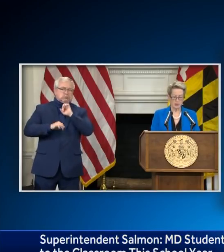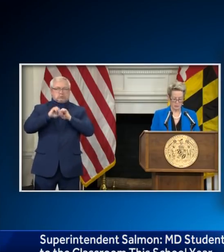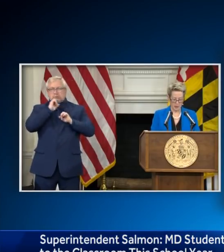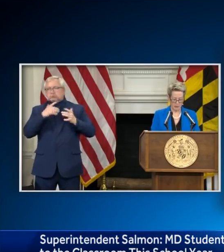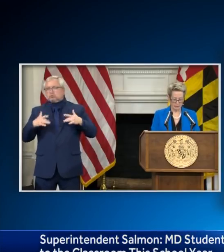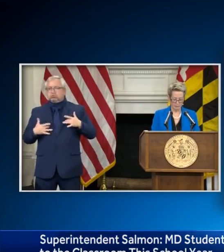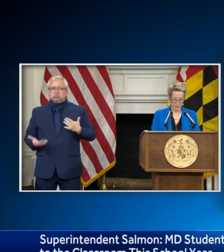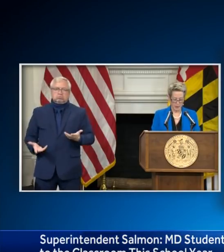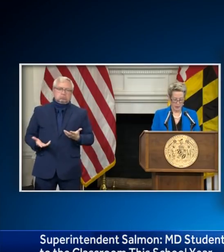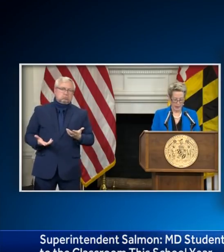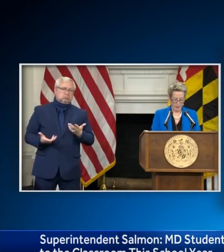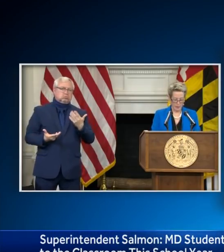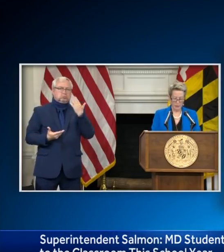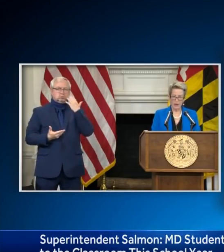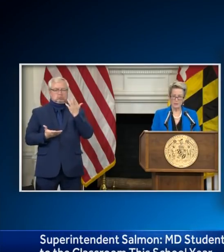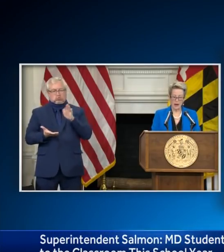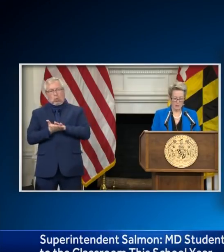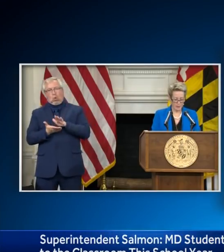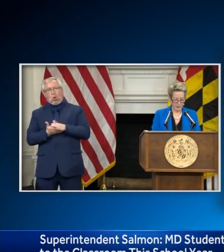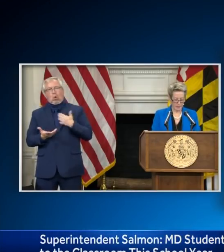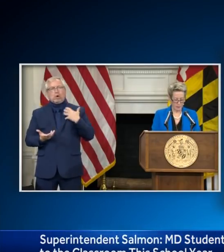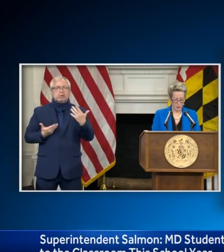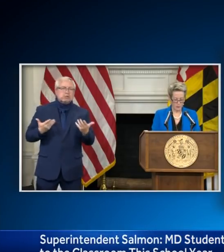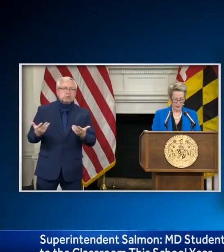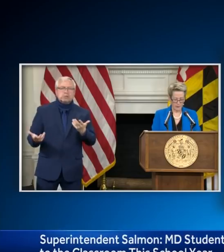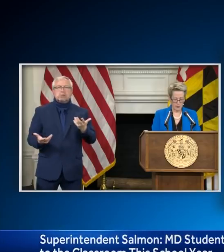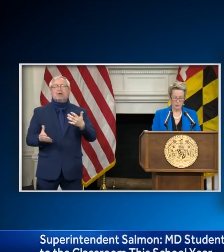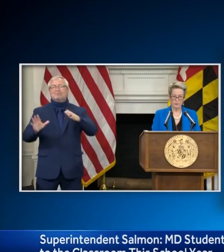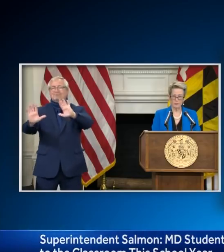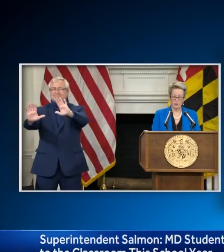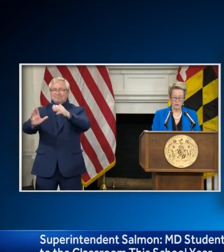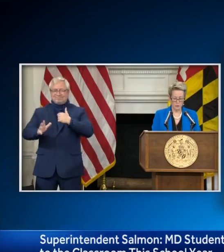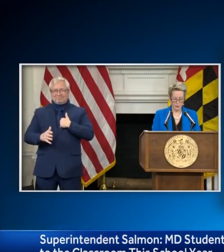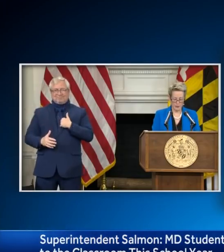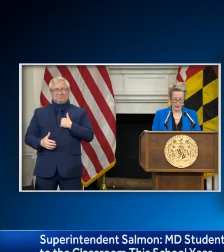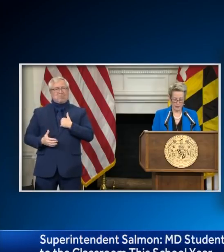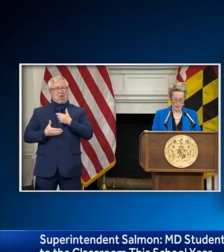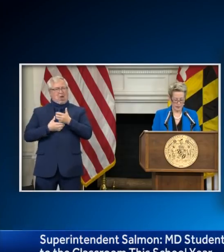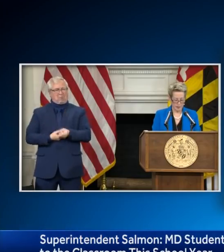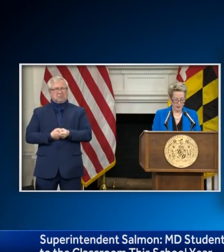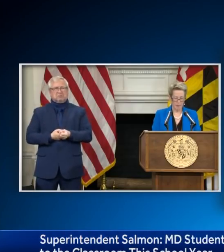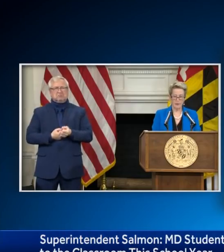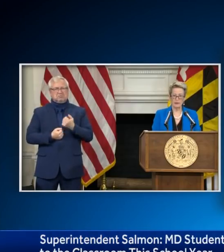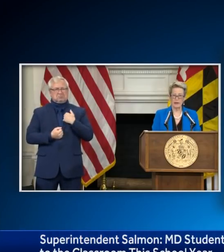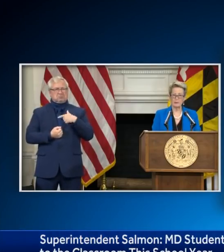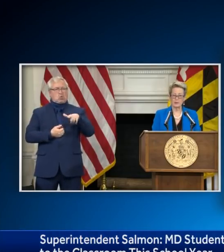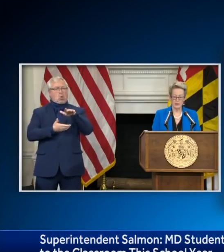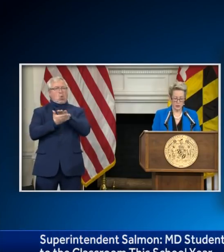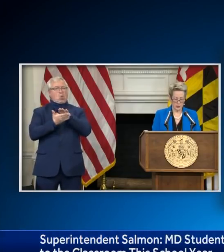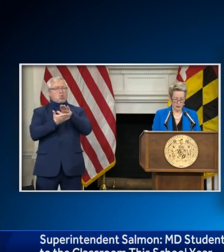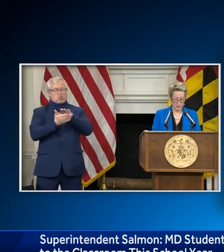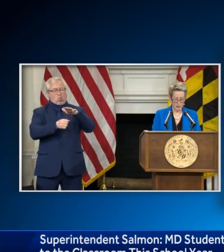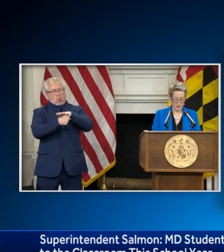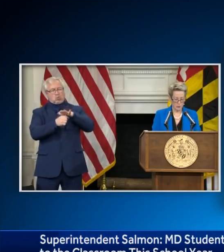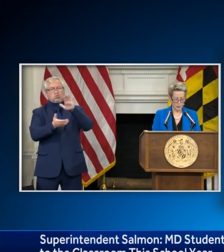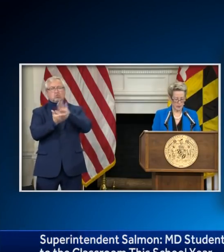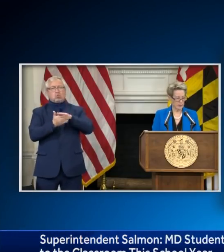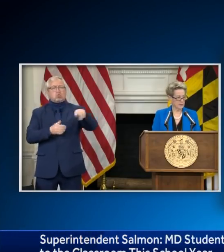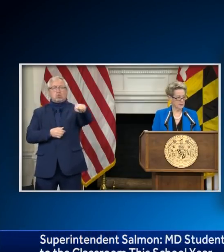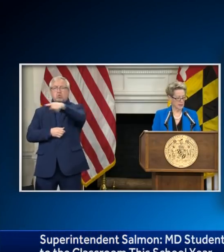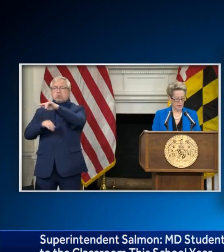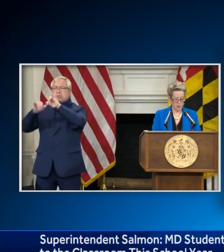I CERTAINLY UNDERSTAND THE SIGNIFICANT CHALLENGES THAT WE FACE AS WE MOVE FORWARD TO RESTORE PUBLIC EDUCATION IN MARYLAND.